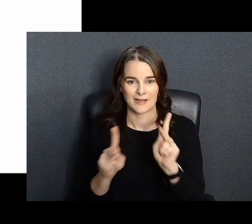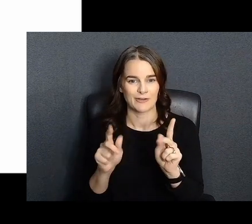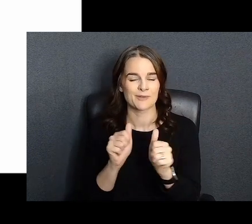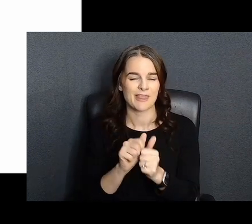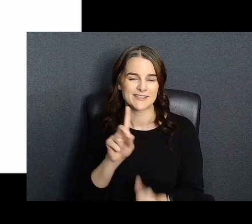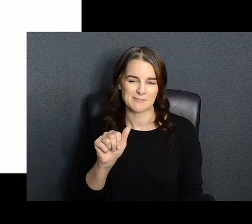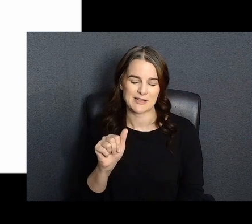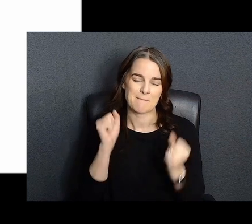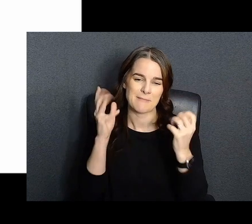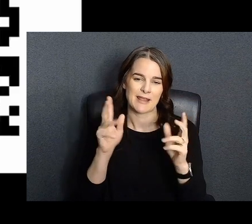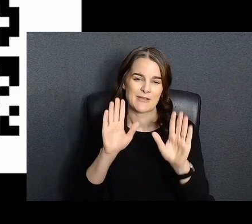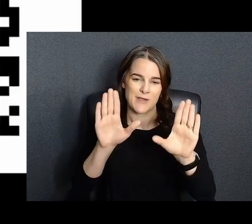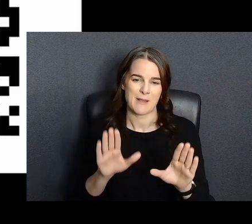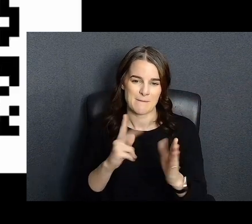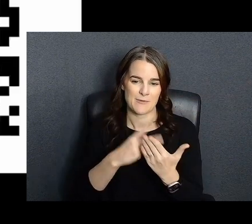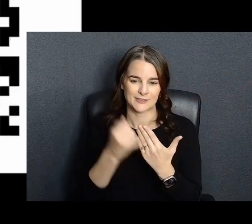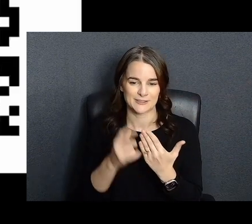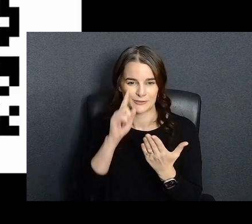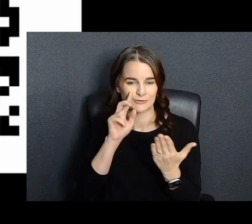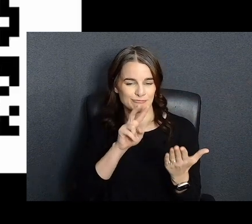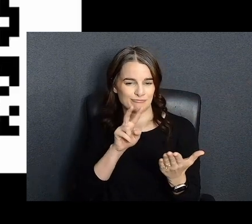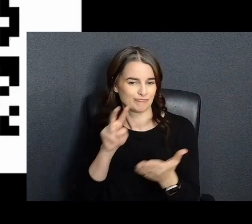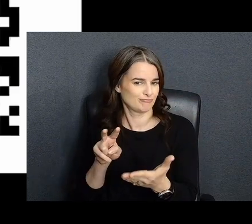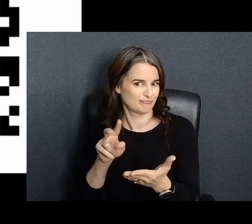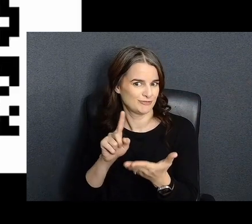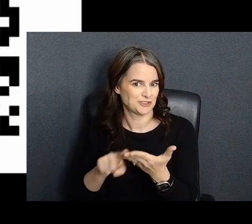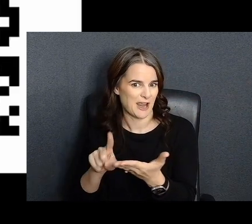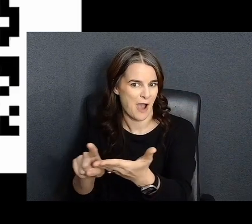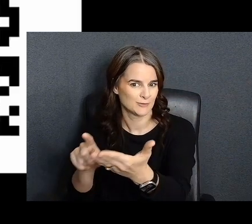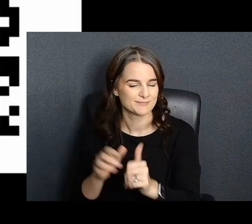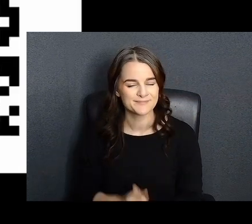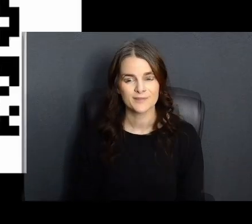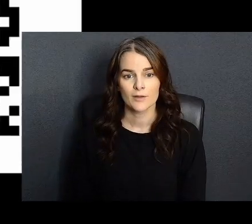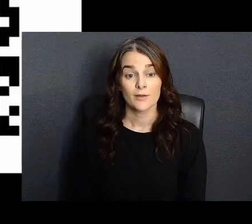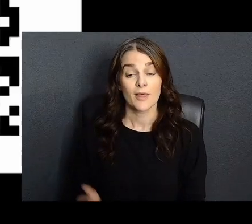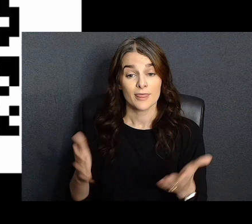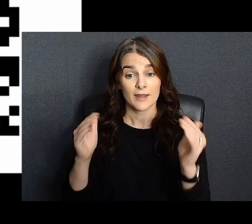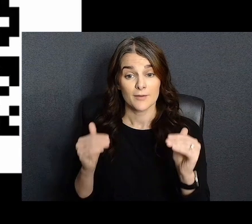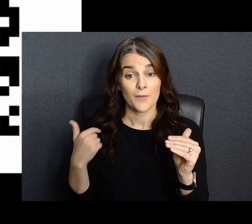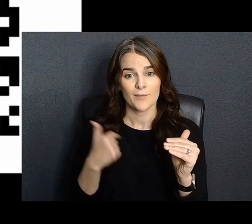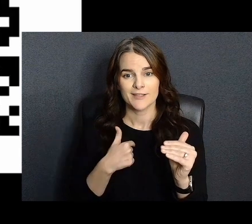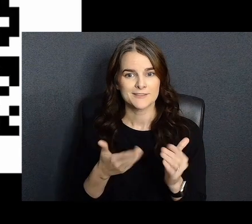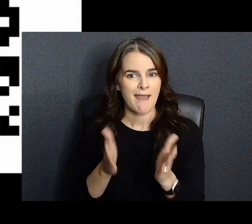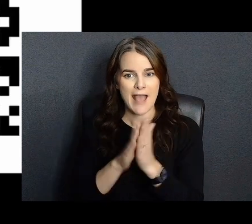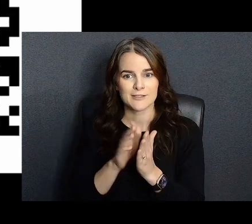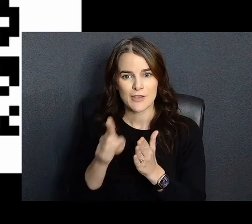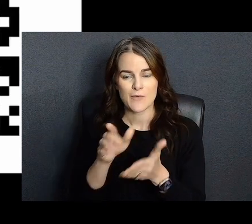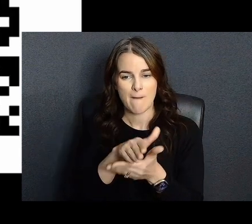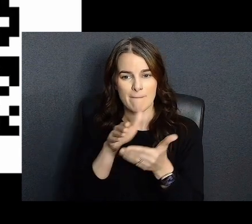So lots of great projects to check out. And then we just ask that you complete the survey. So if you hold your phone up and scan the QR code,